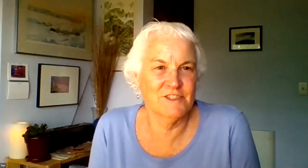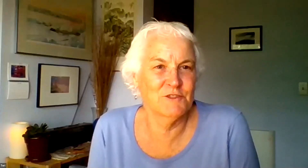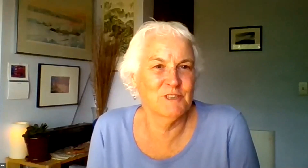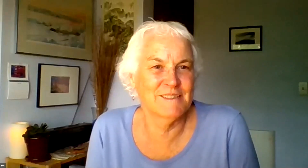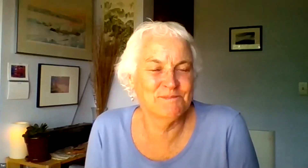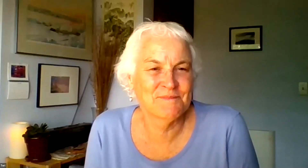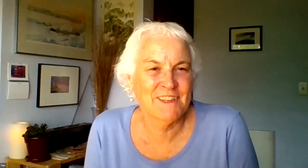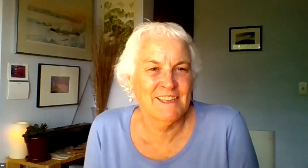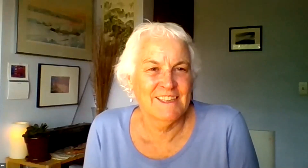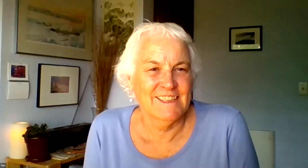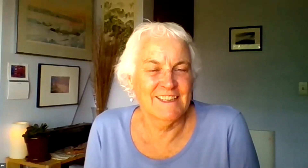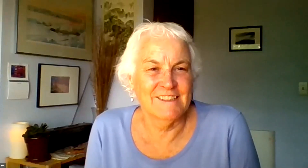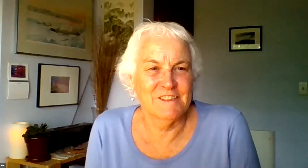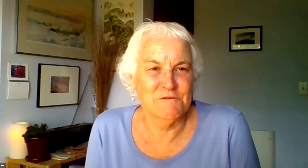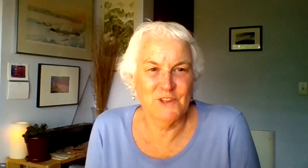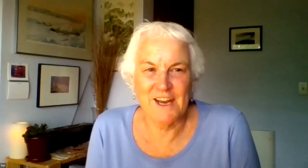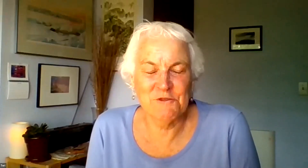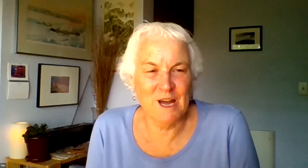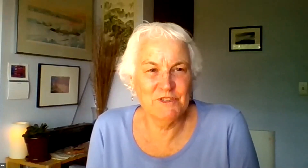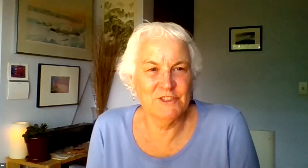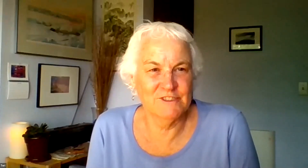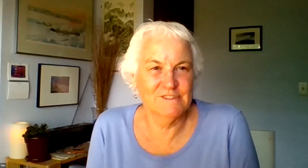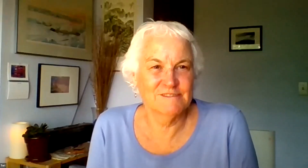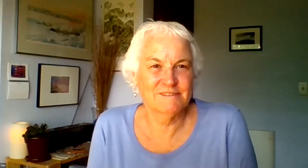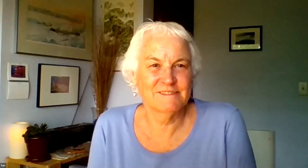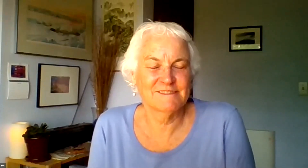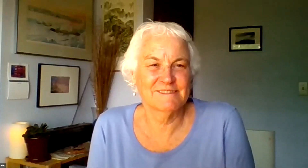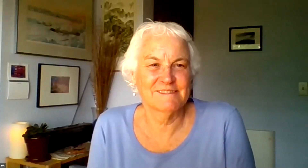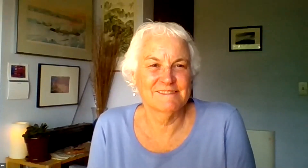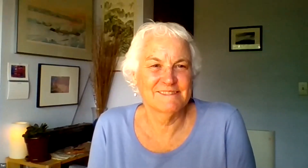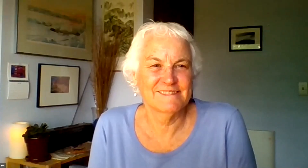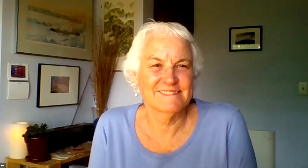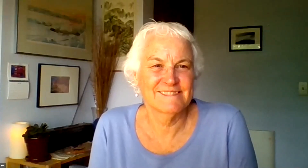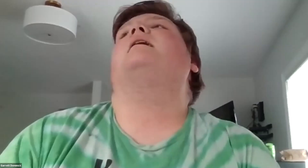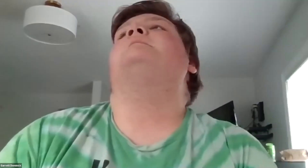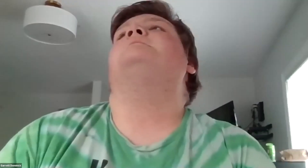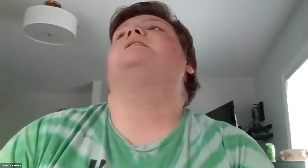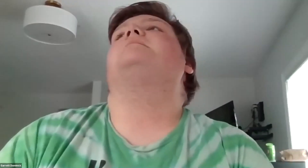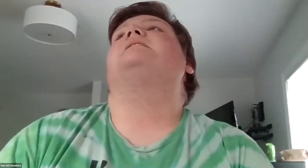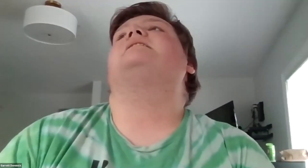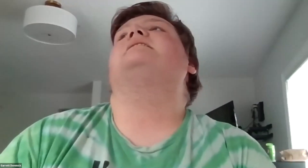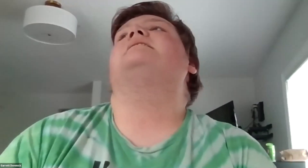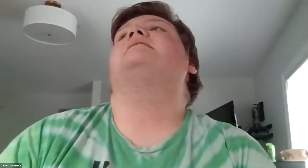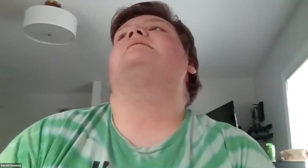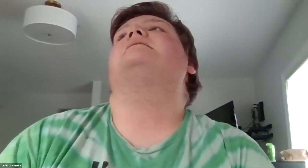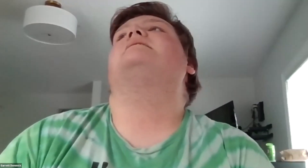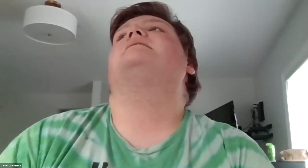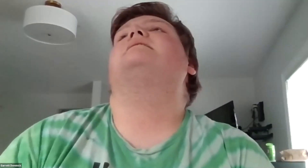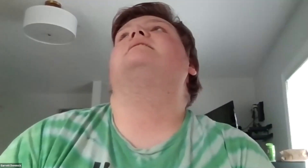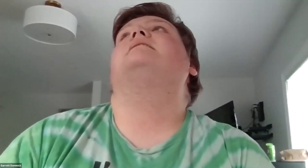Zack, if we pick -- >> ZACK: Sure. >> TERI: Can you rap about it?